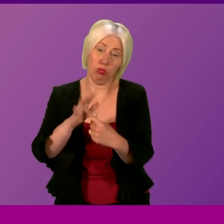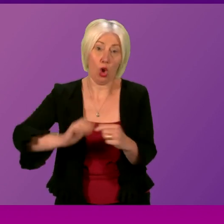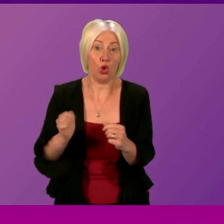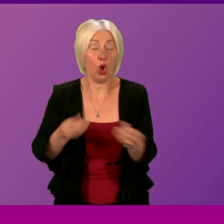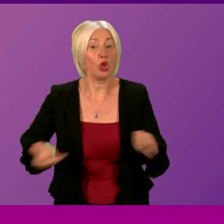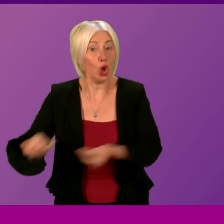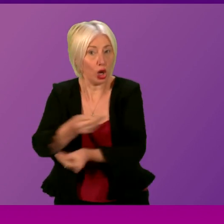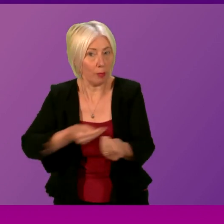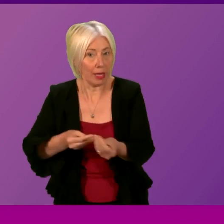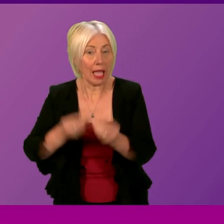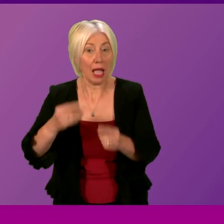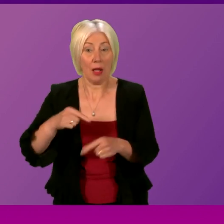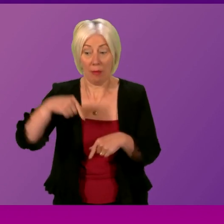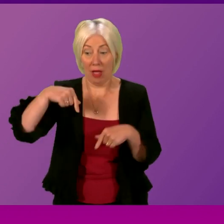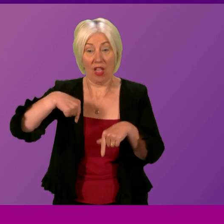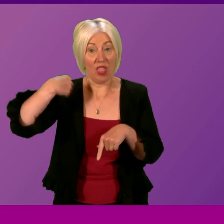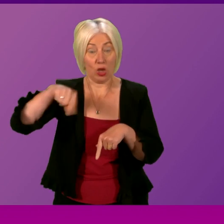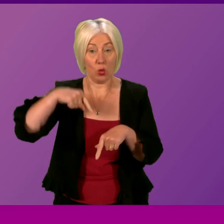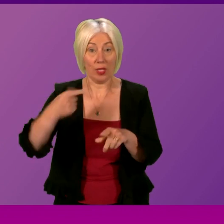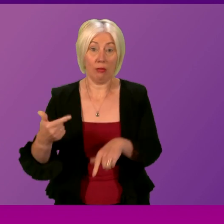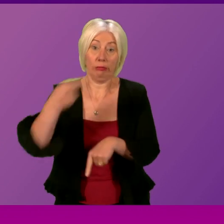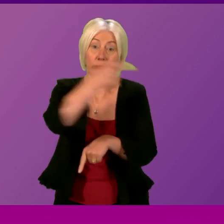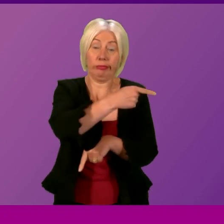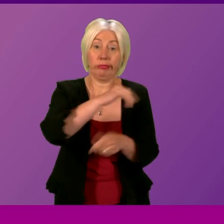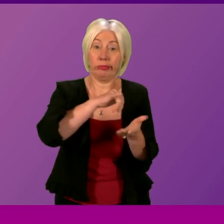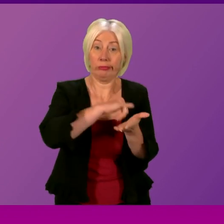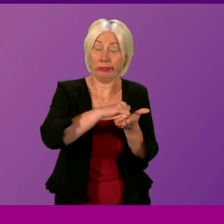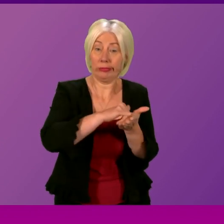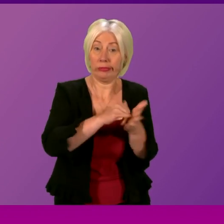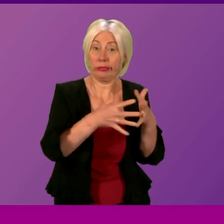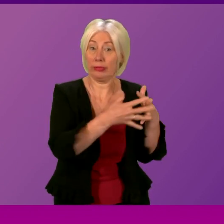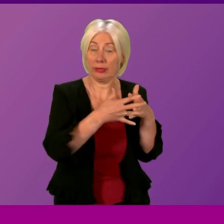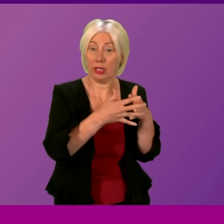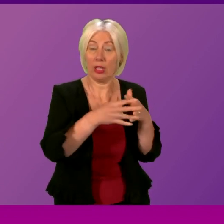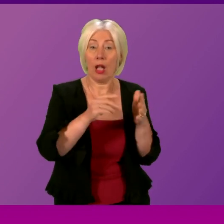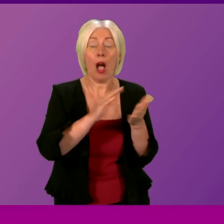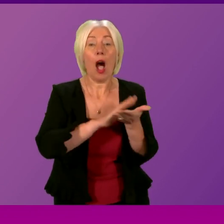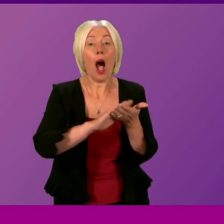week, across the Atlantic in the United States, Humza Yousaf said that Scotland will no longer be